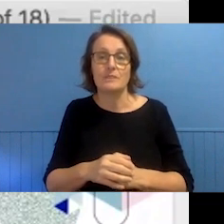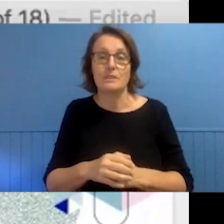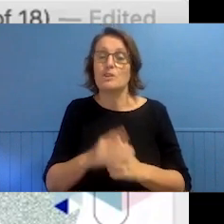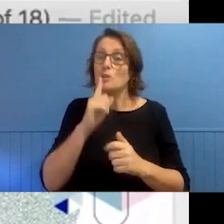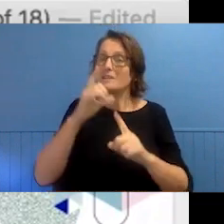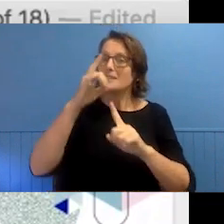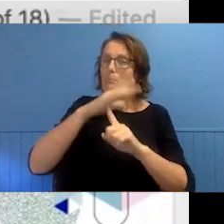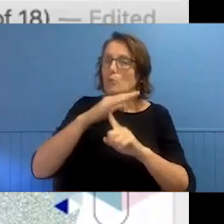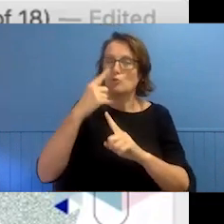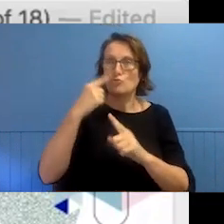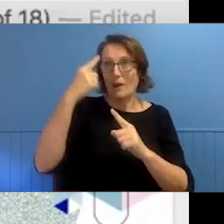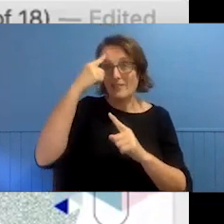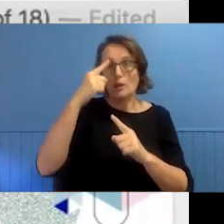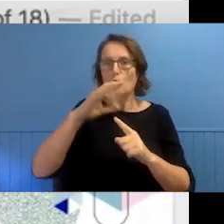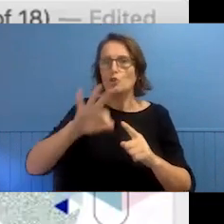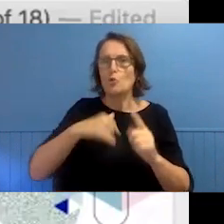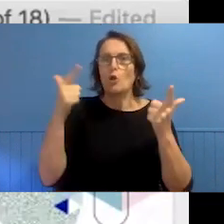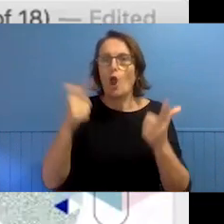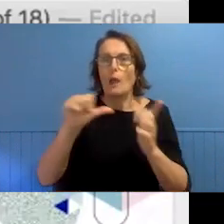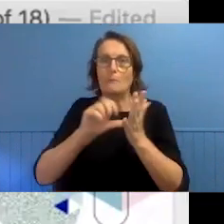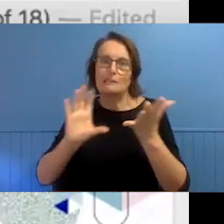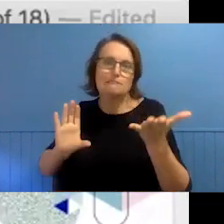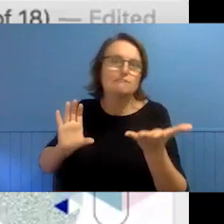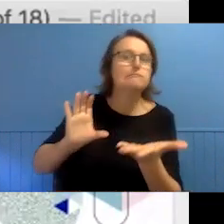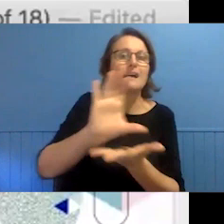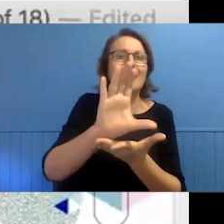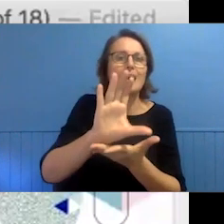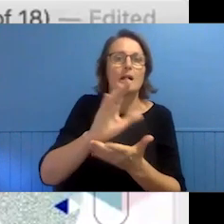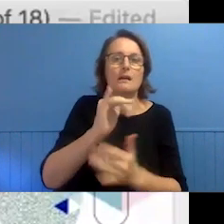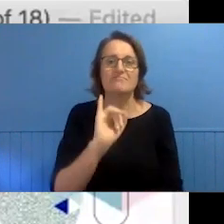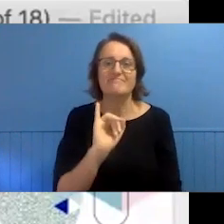small and see what result that you get and go from there. That said,